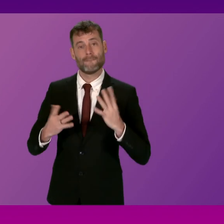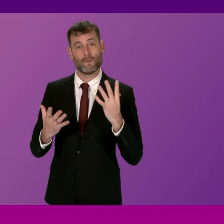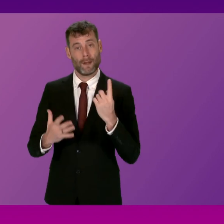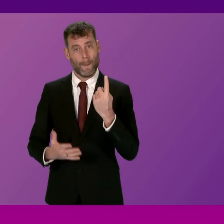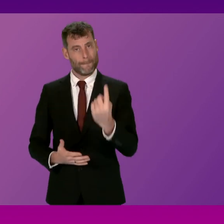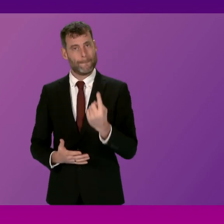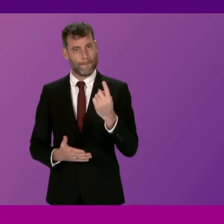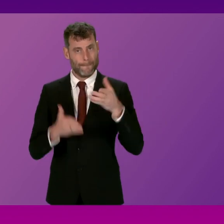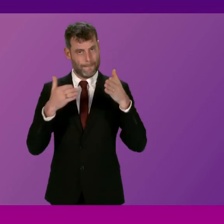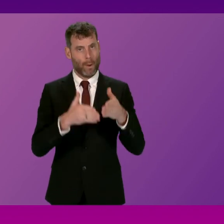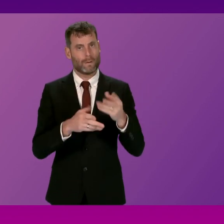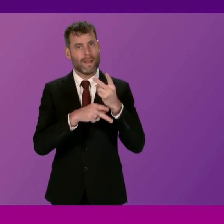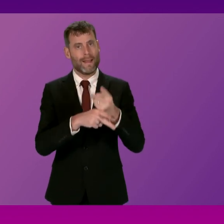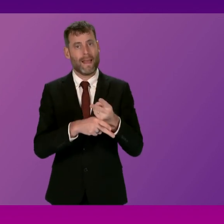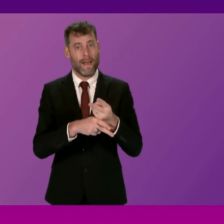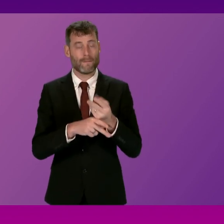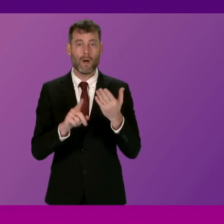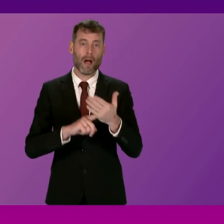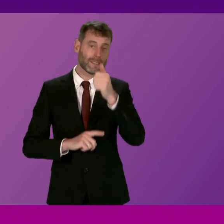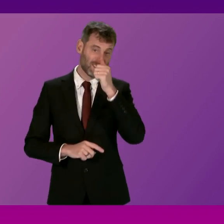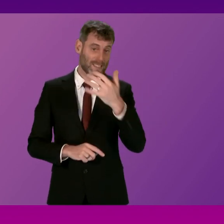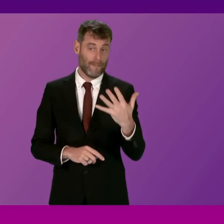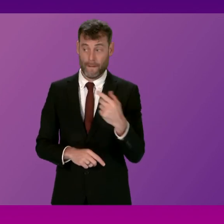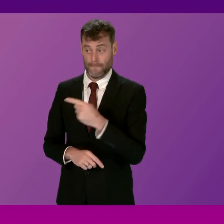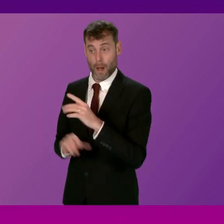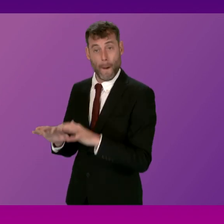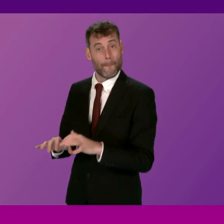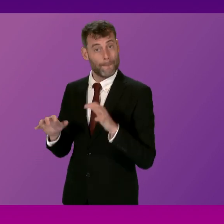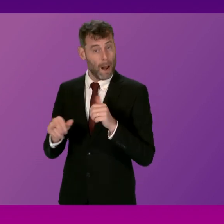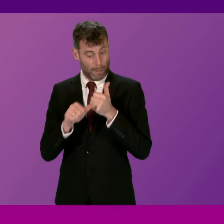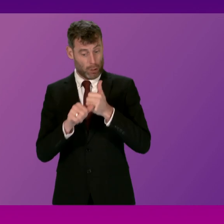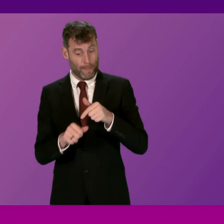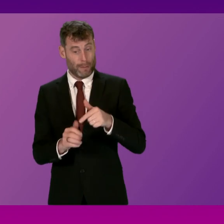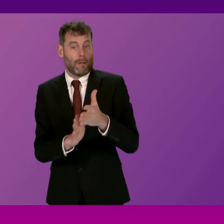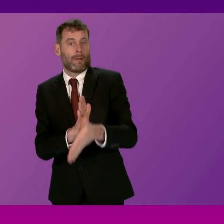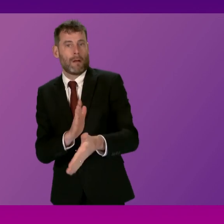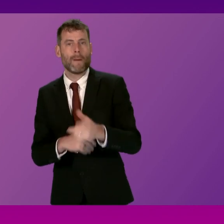Parliament united and helped to deliver that policy, but we still need many councils to